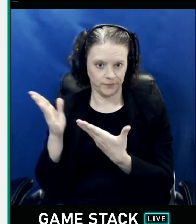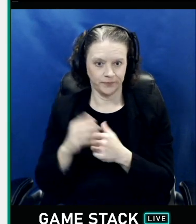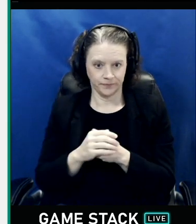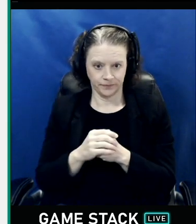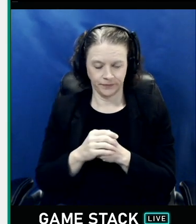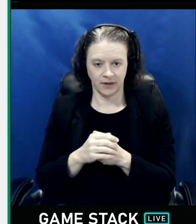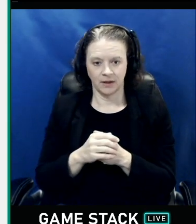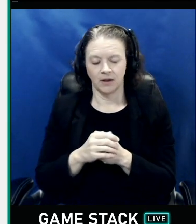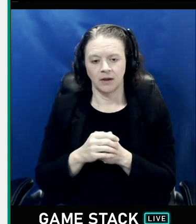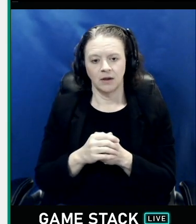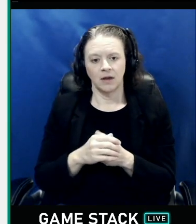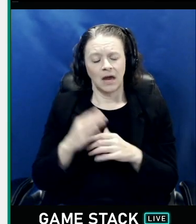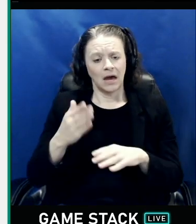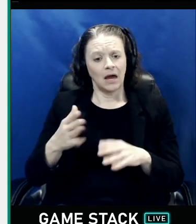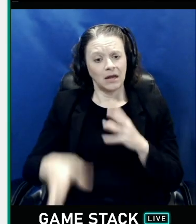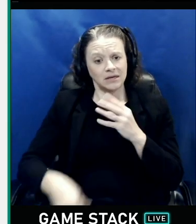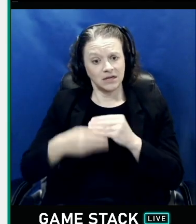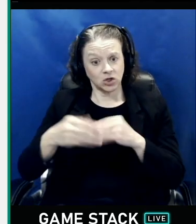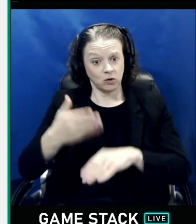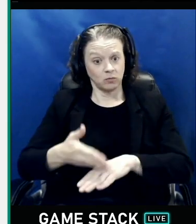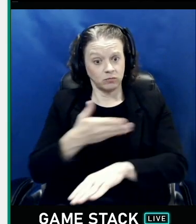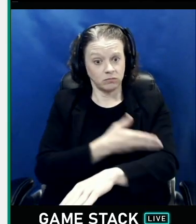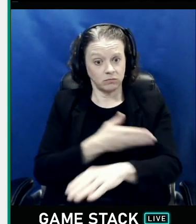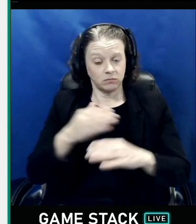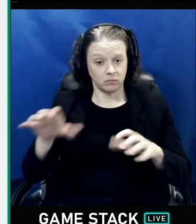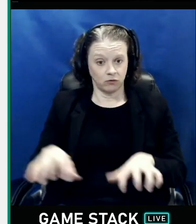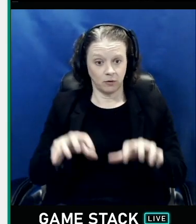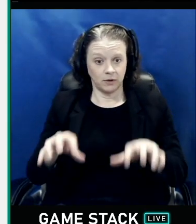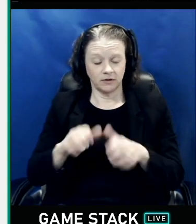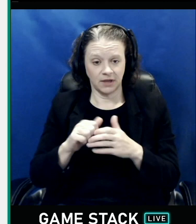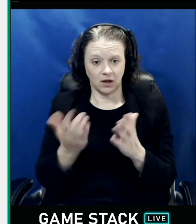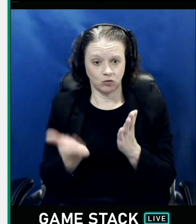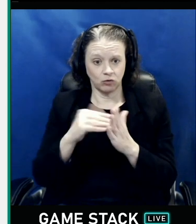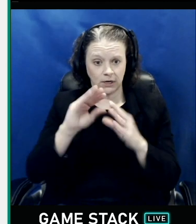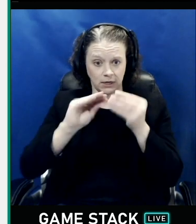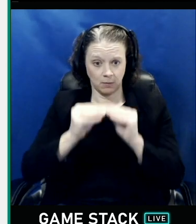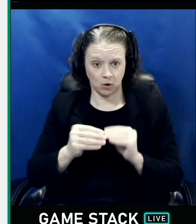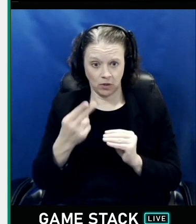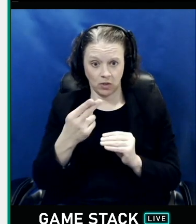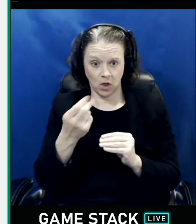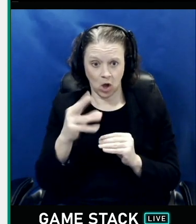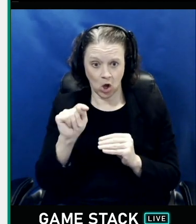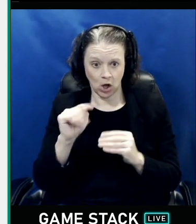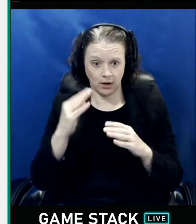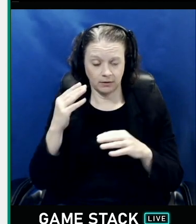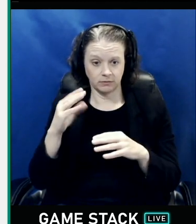additional performance may be possible by reordering the hot member data to occupy only one cache line rather than four.